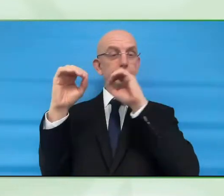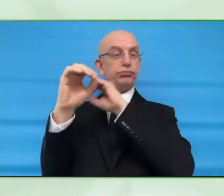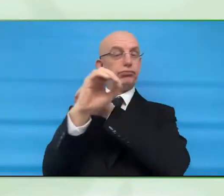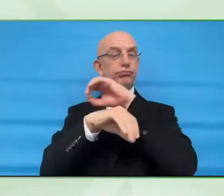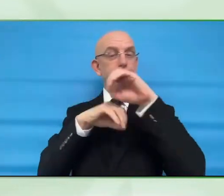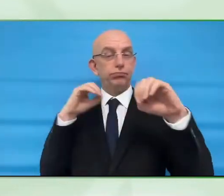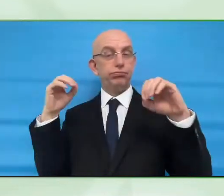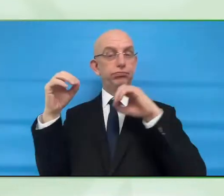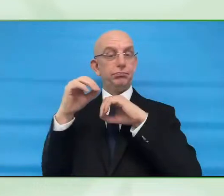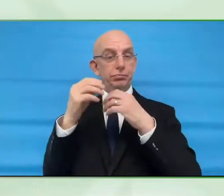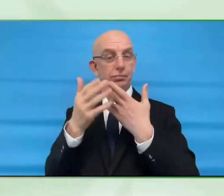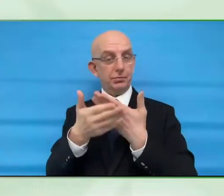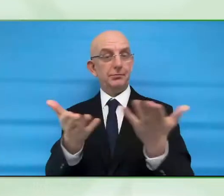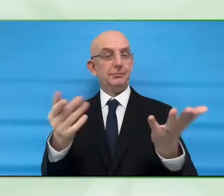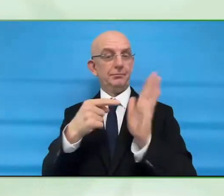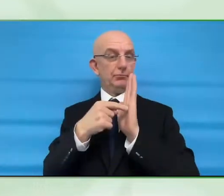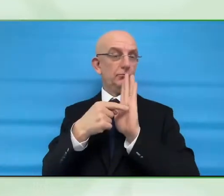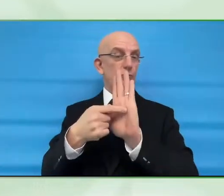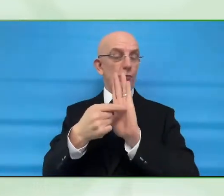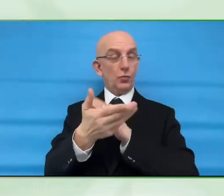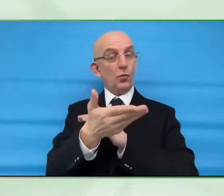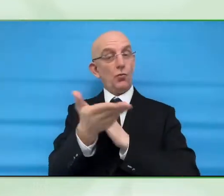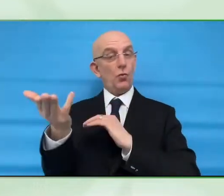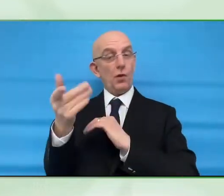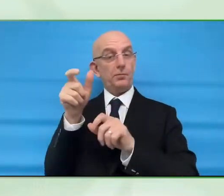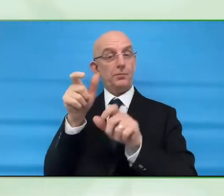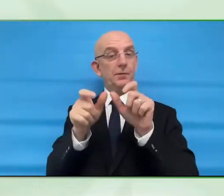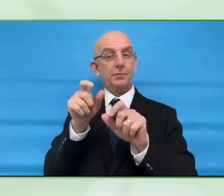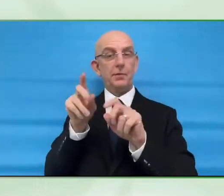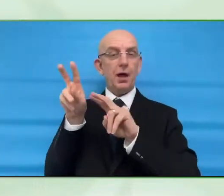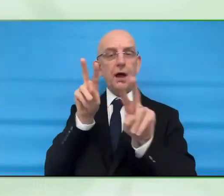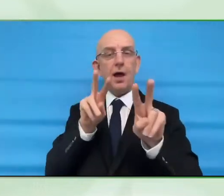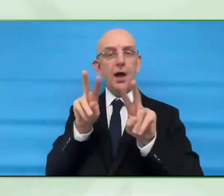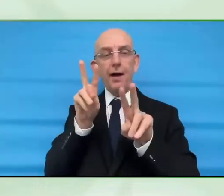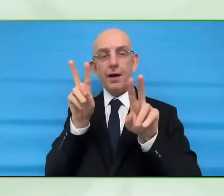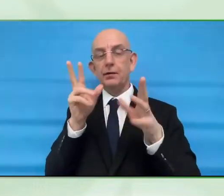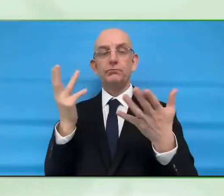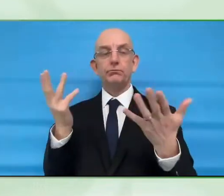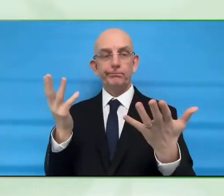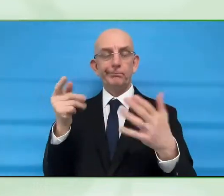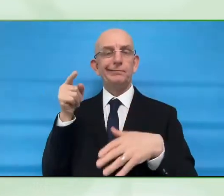without visuals but if you cannot perceive the visuals you should be able to understand